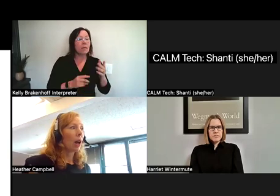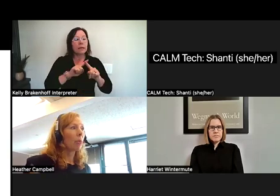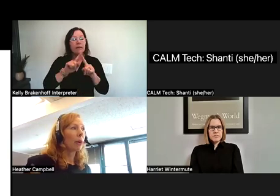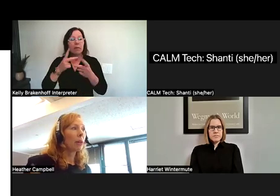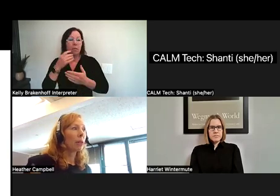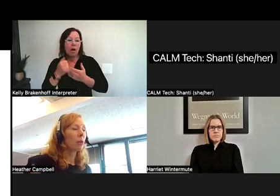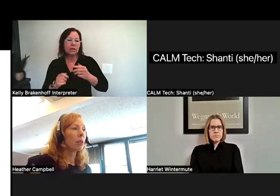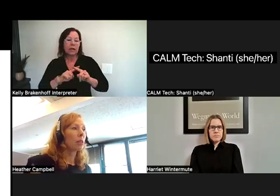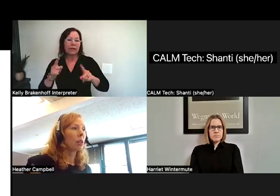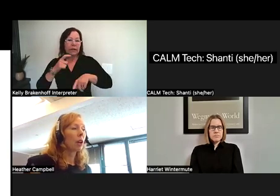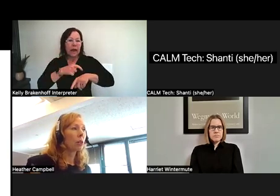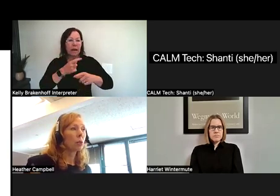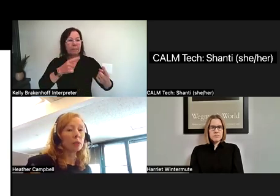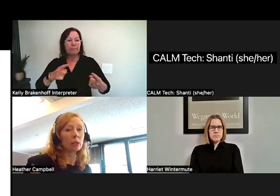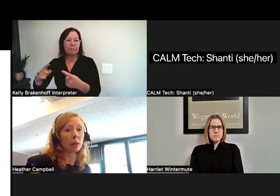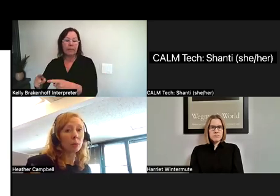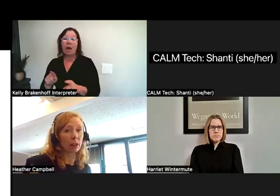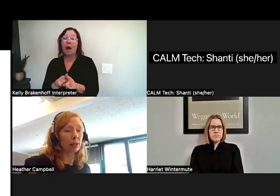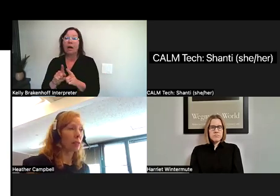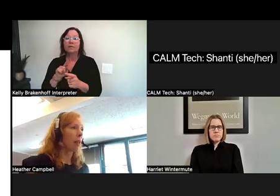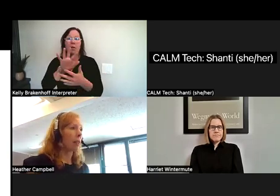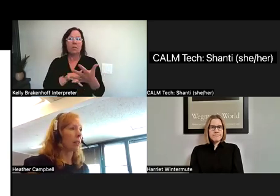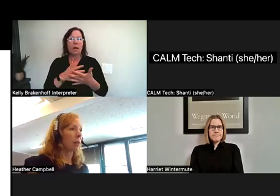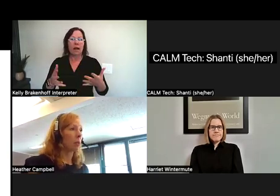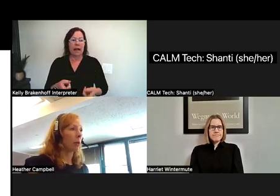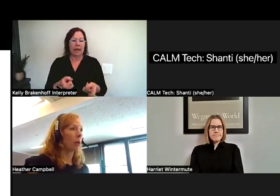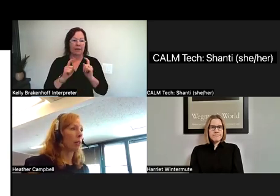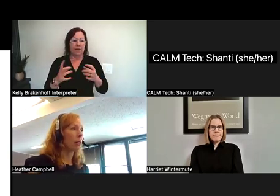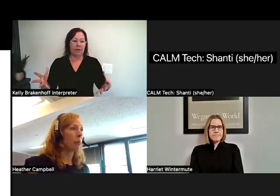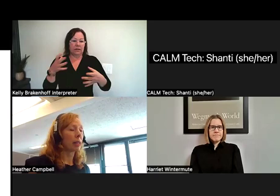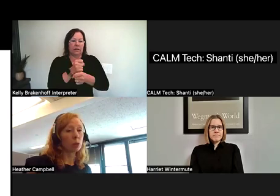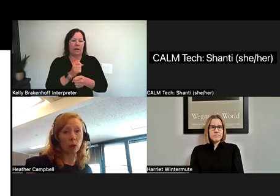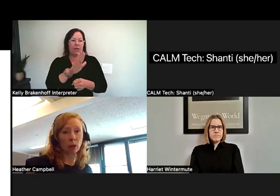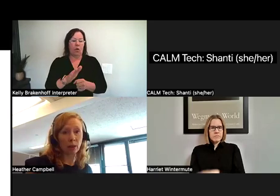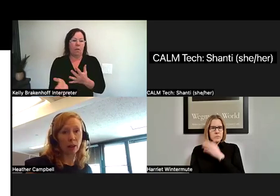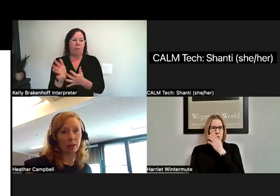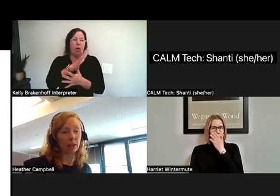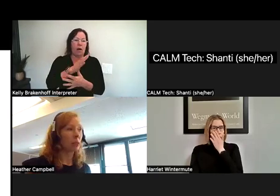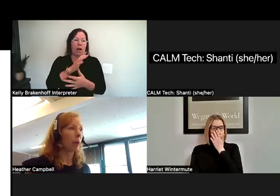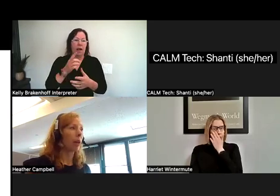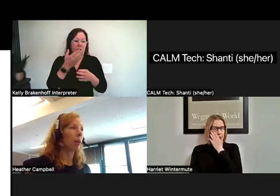A priority matrix also summarizes the team's priorities by sorting the activities by